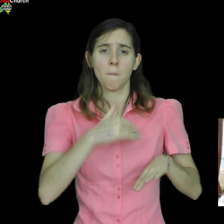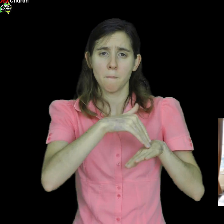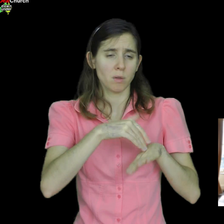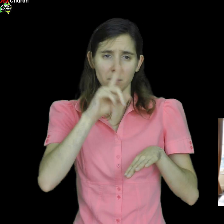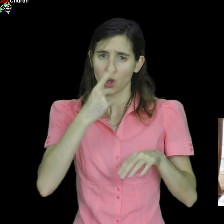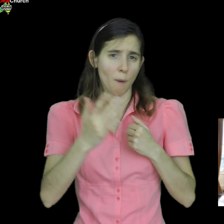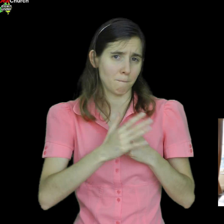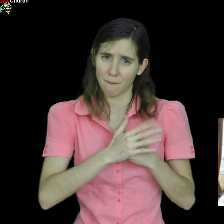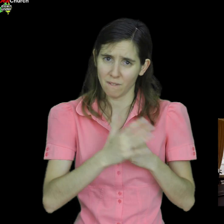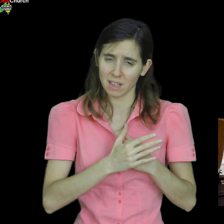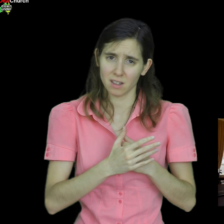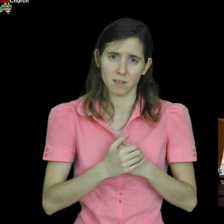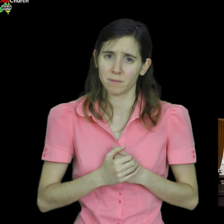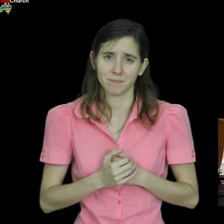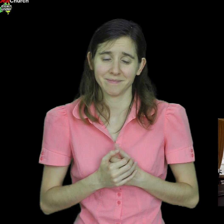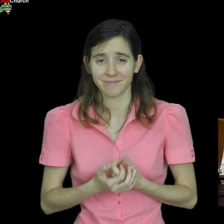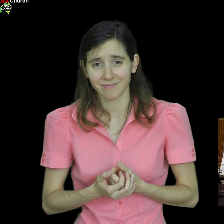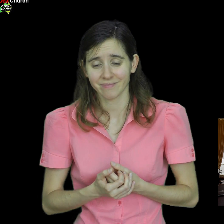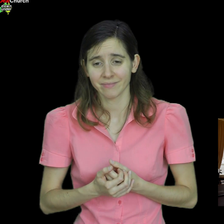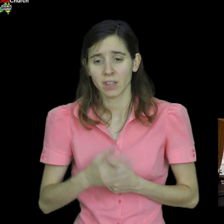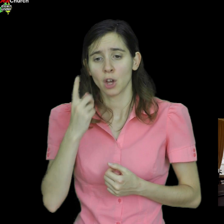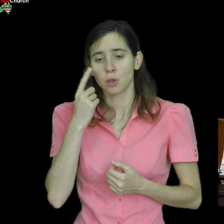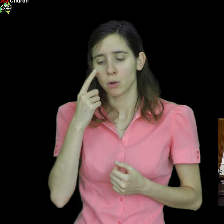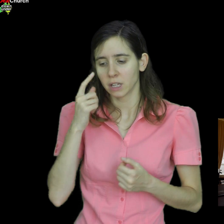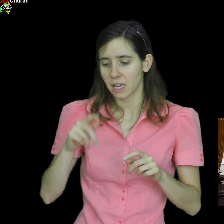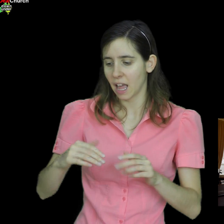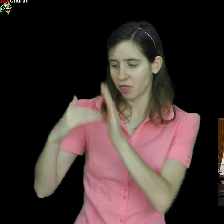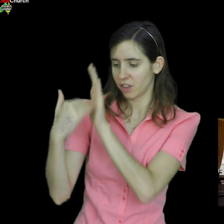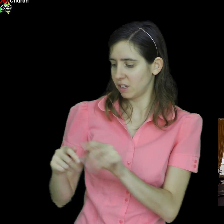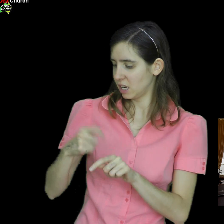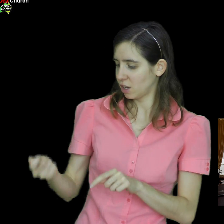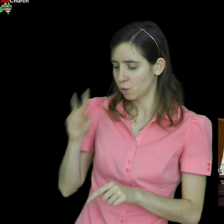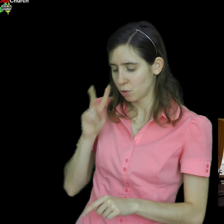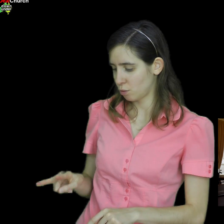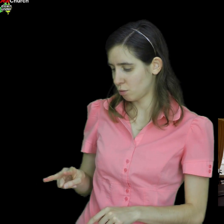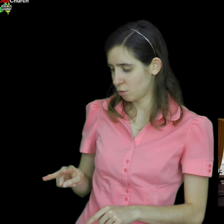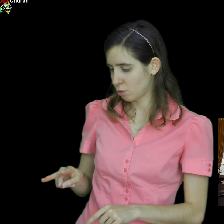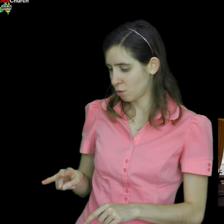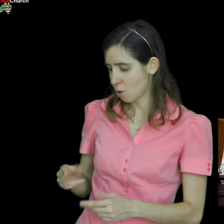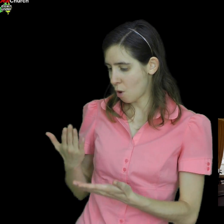with surgery. Glancing at the seat next to him, Cheng's eyes rested on a small